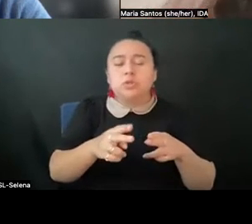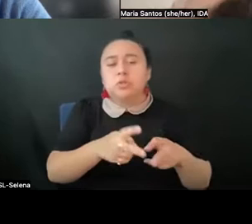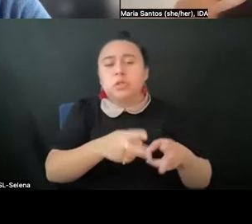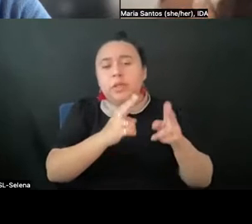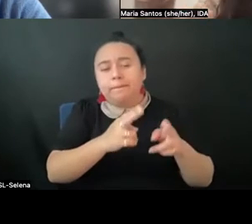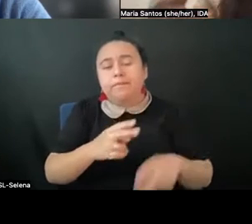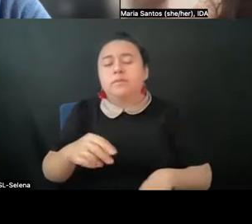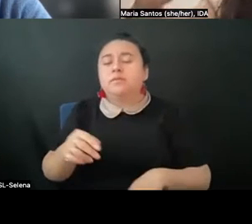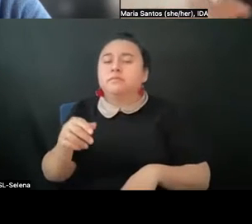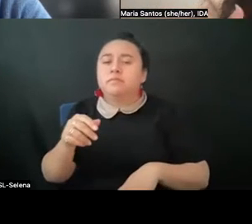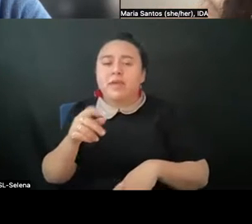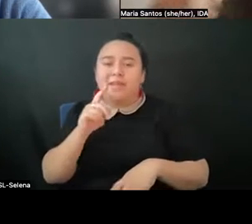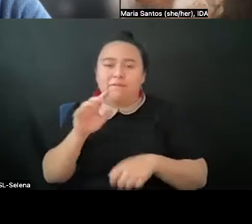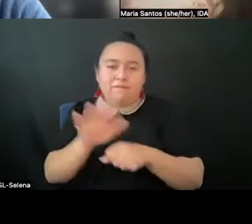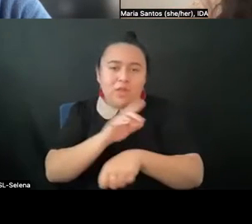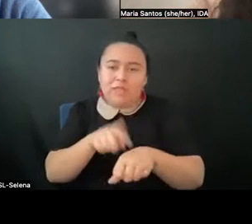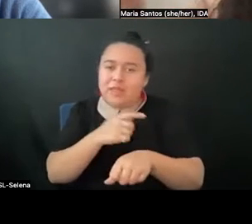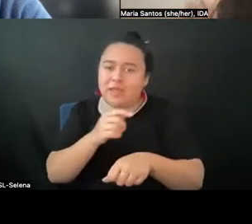It will just give us an idea of past work you have made.